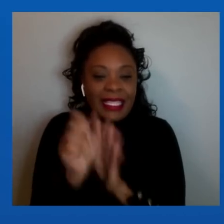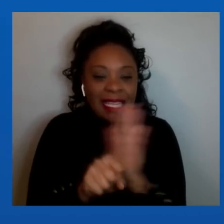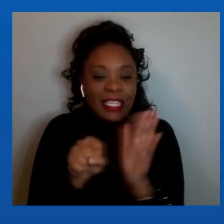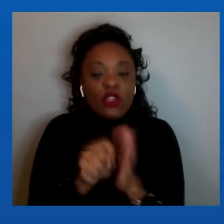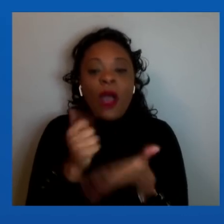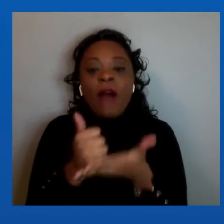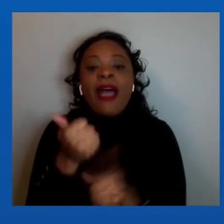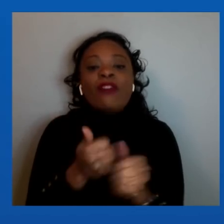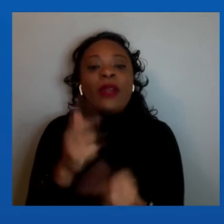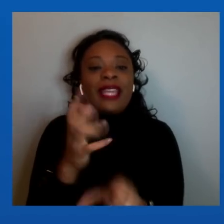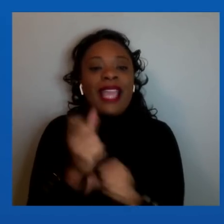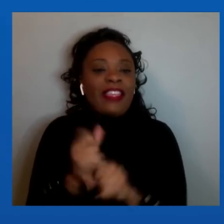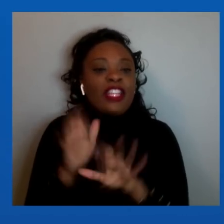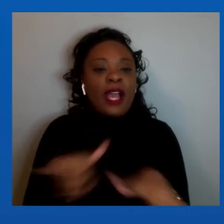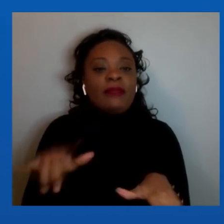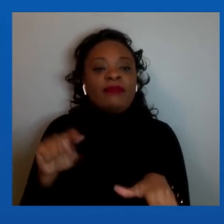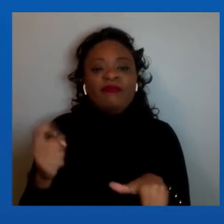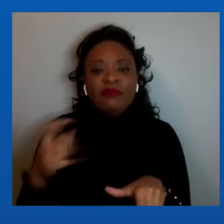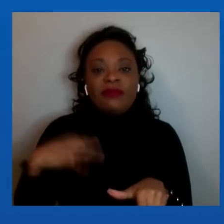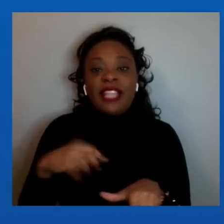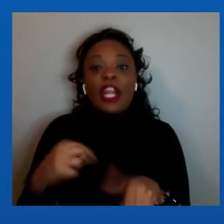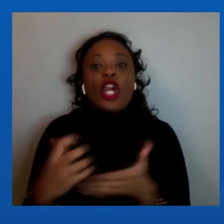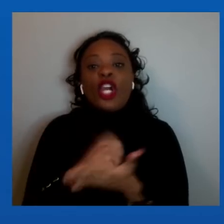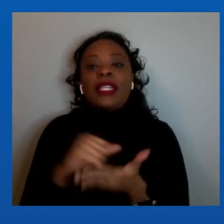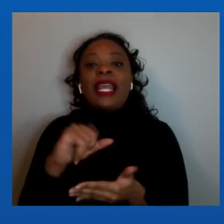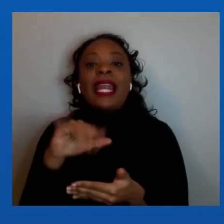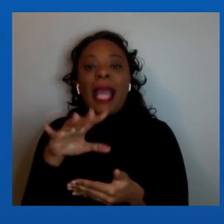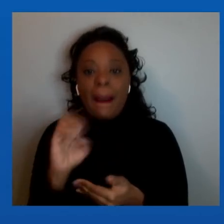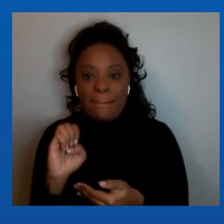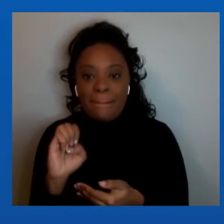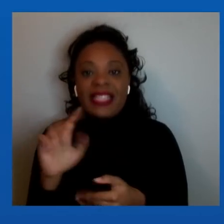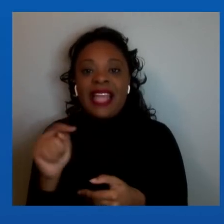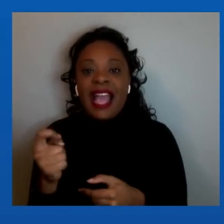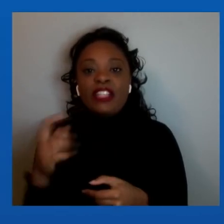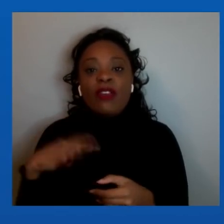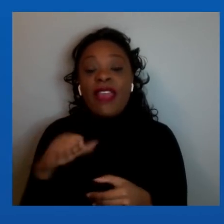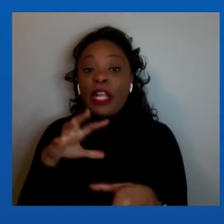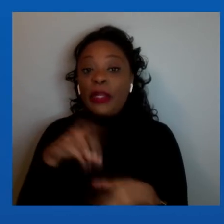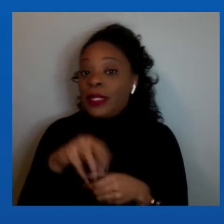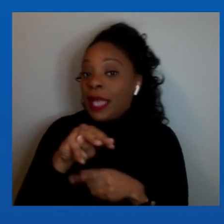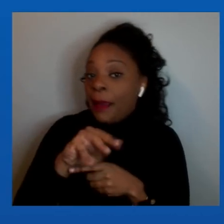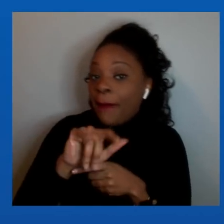and the earned income tax credit. This includes mayors from across this country,